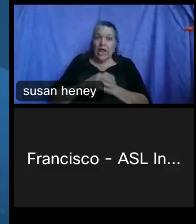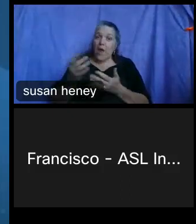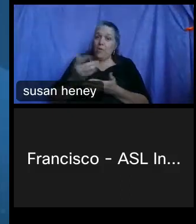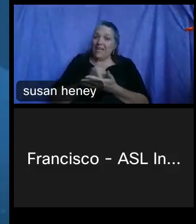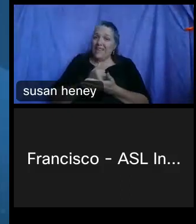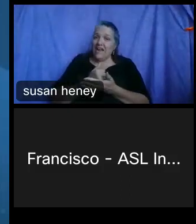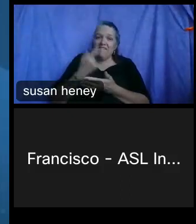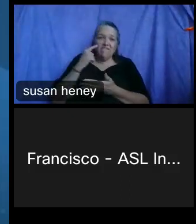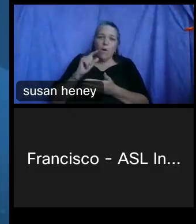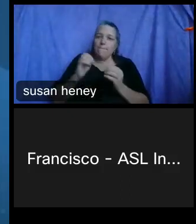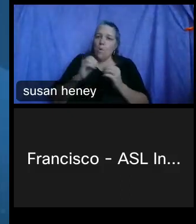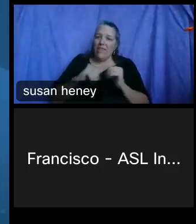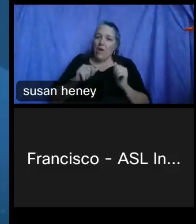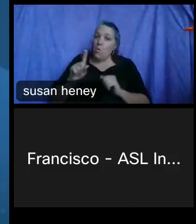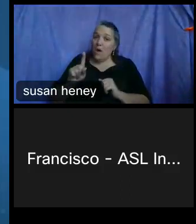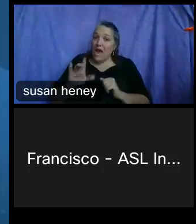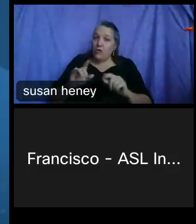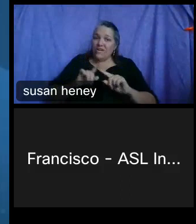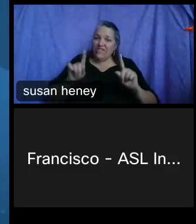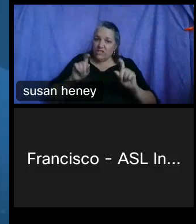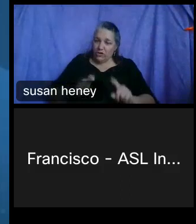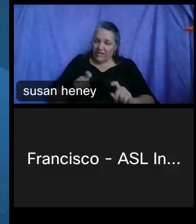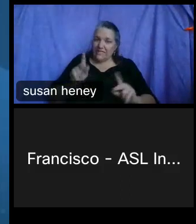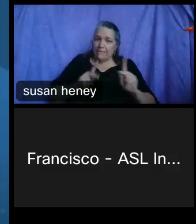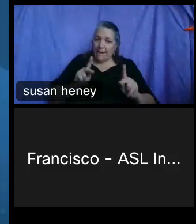and who are in the field knocking on doors all 12 months out of the year.